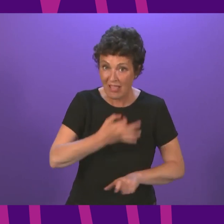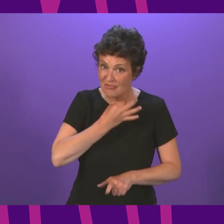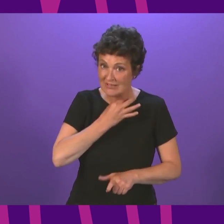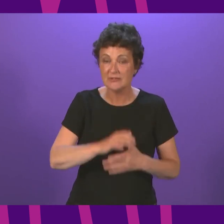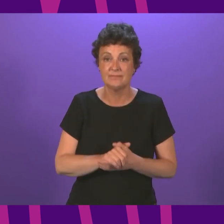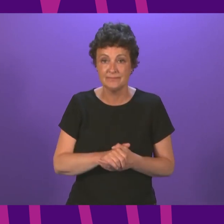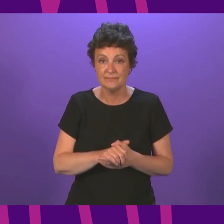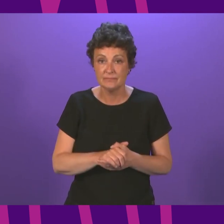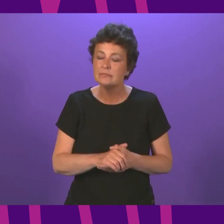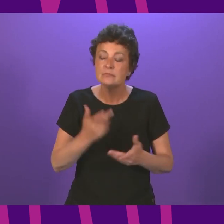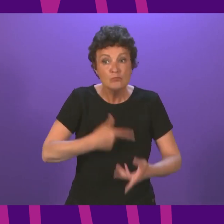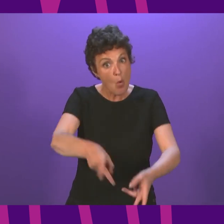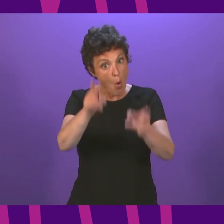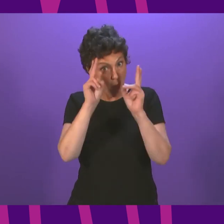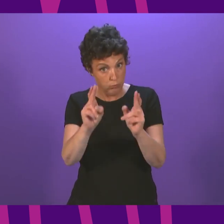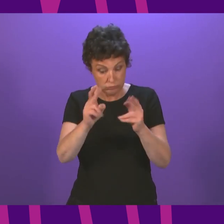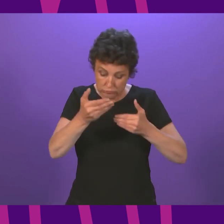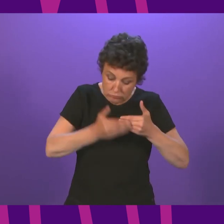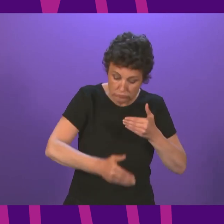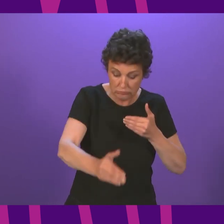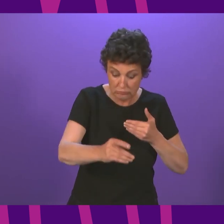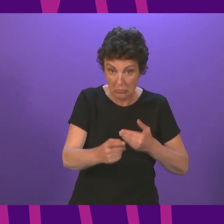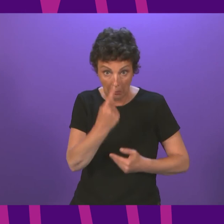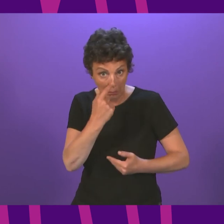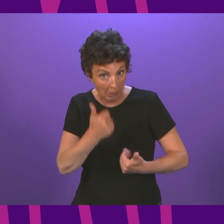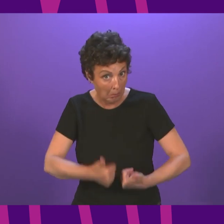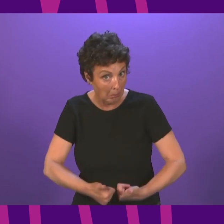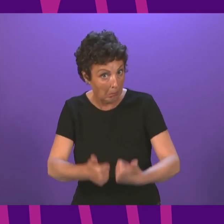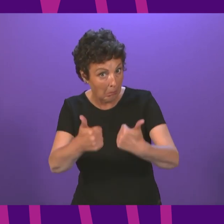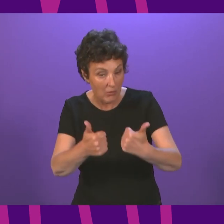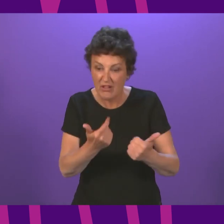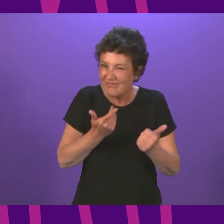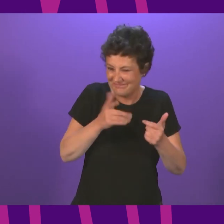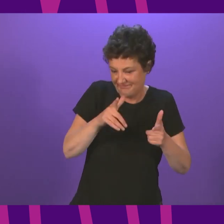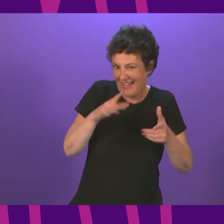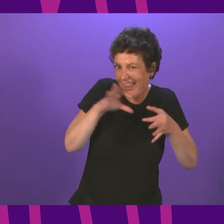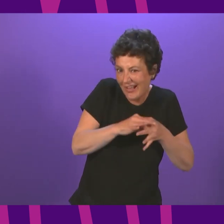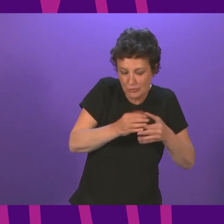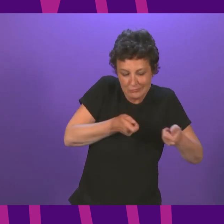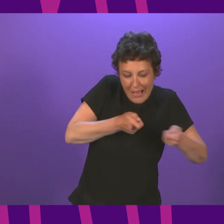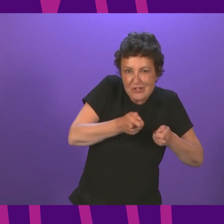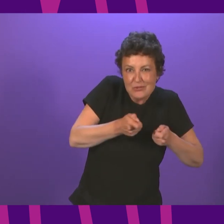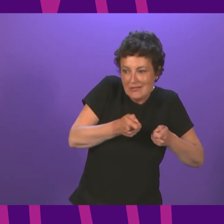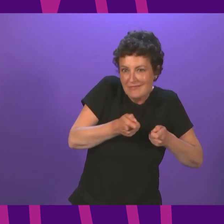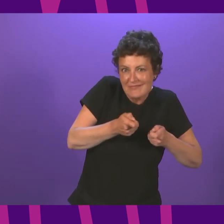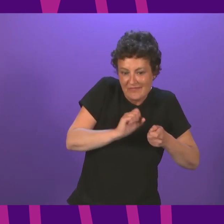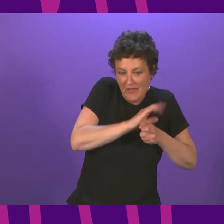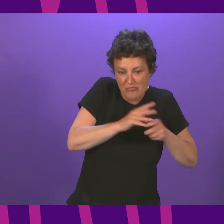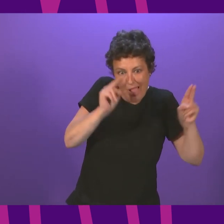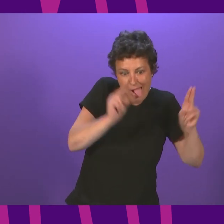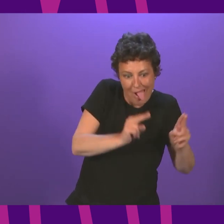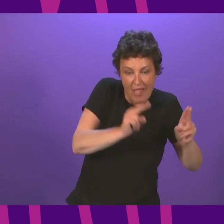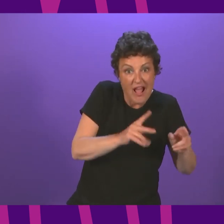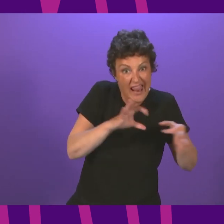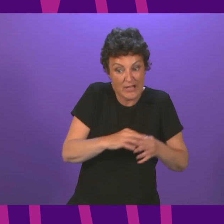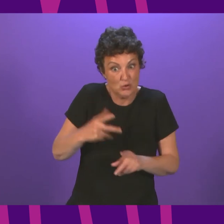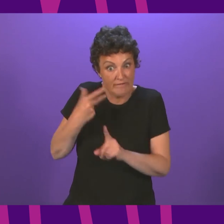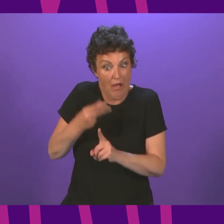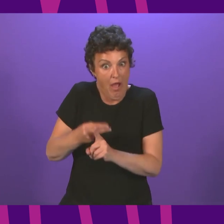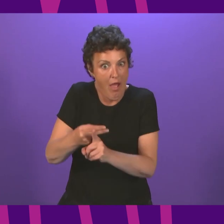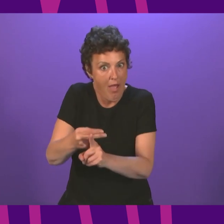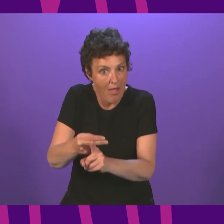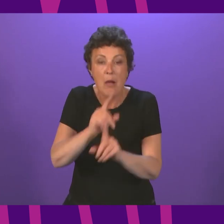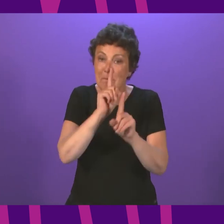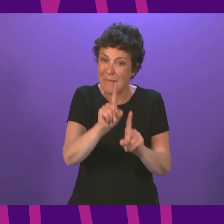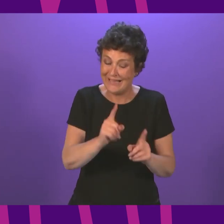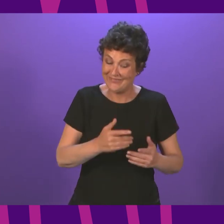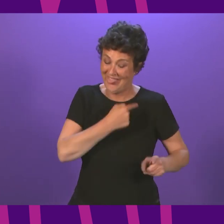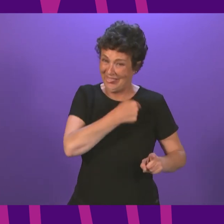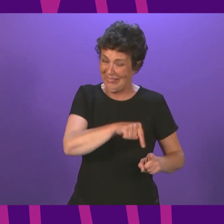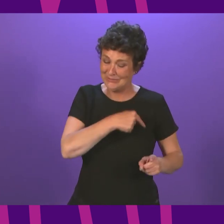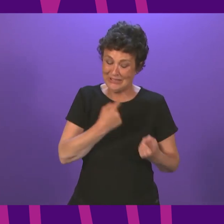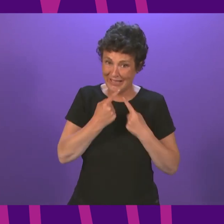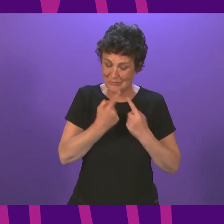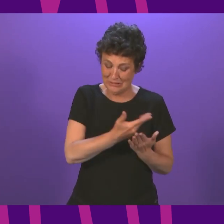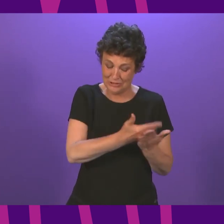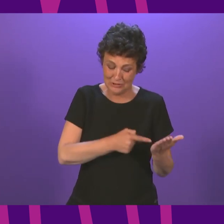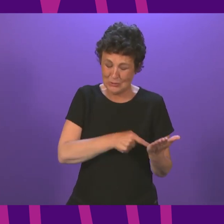is, that motion S6M-00479, in the name of John Swinney, on the Coronavirus (Extension